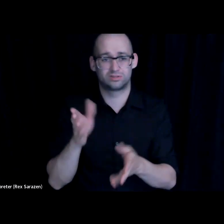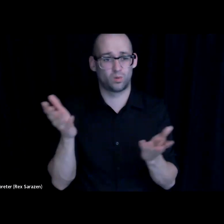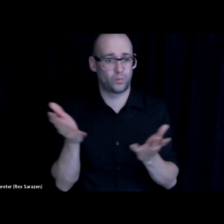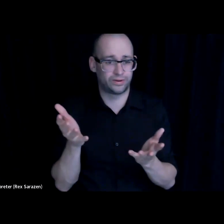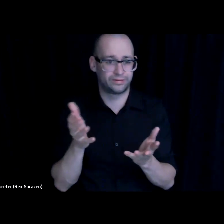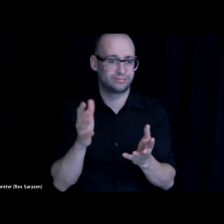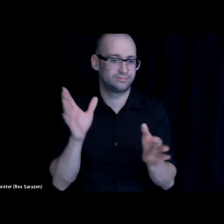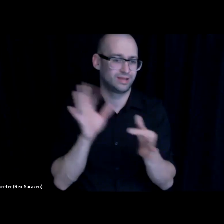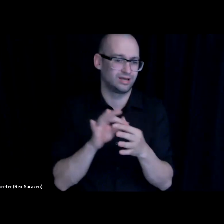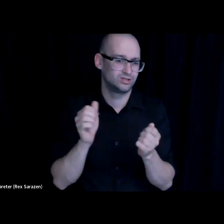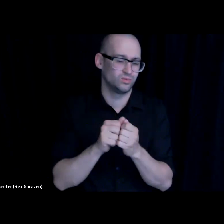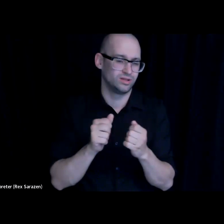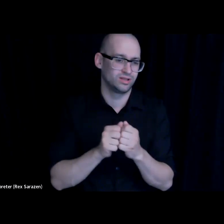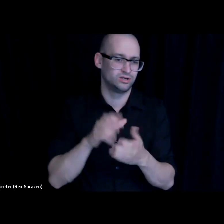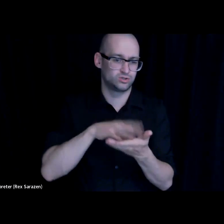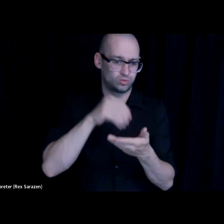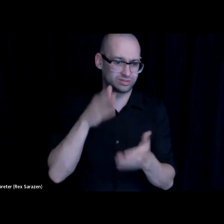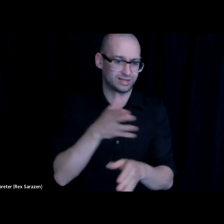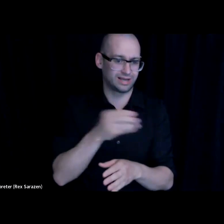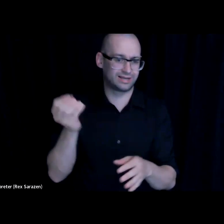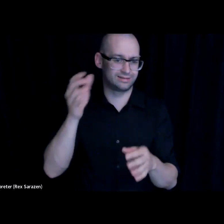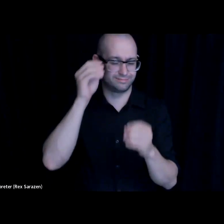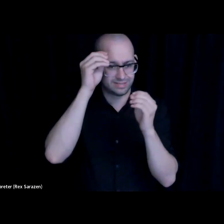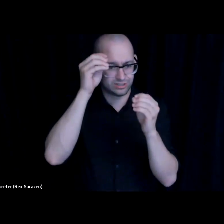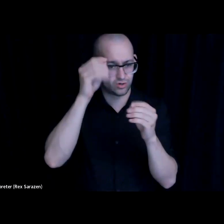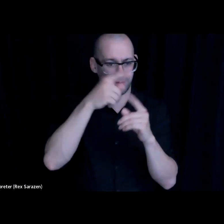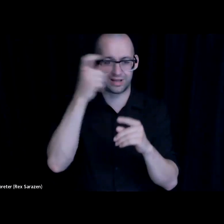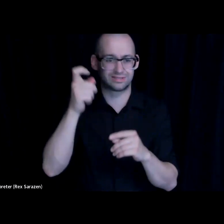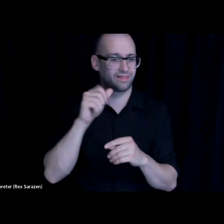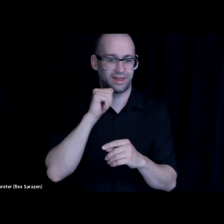with students and their teachers because they did not have that access. So our County Board